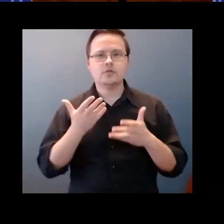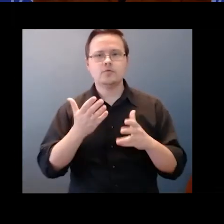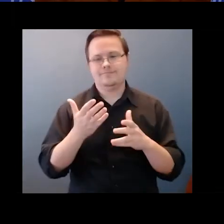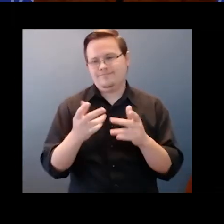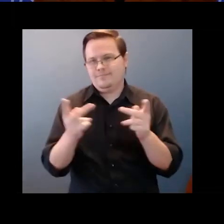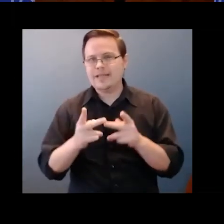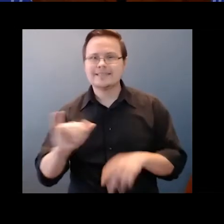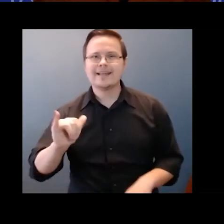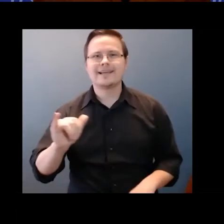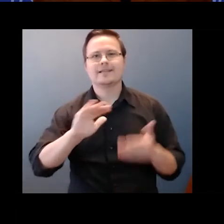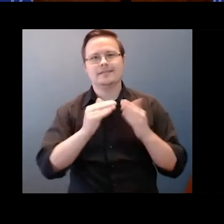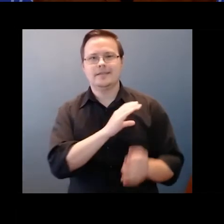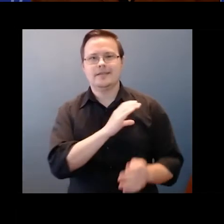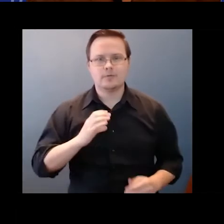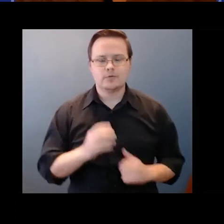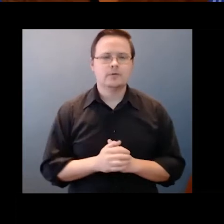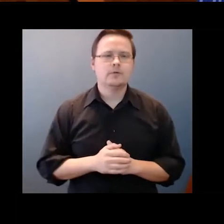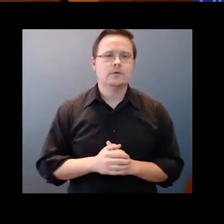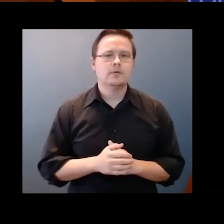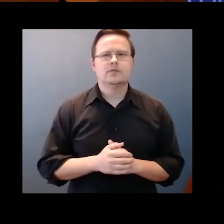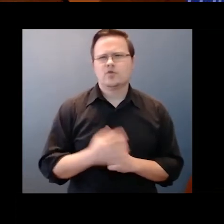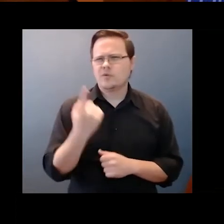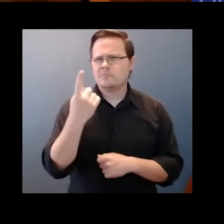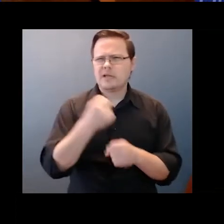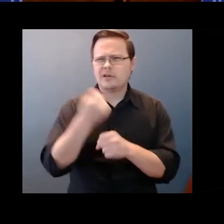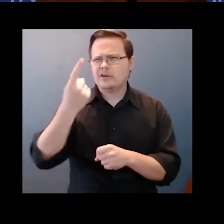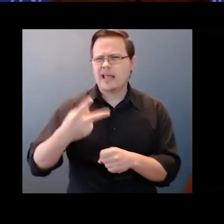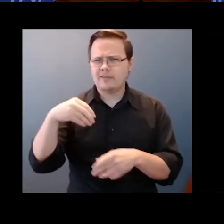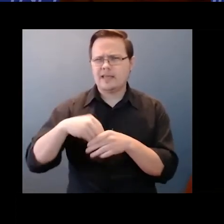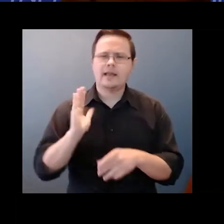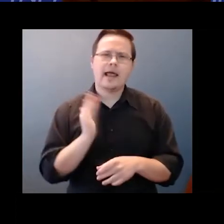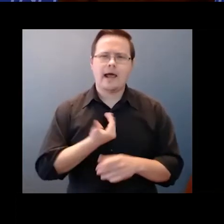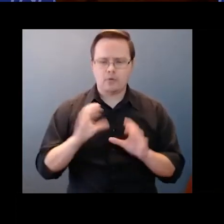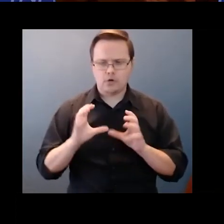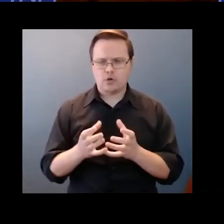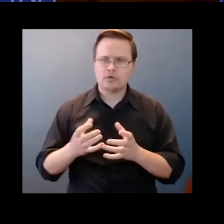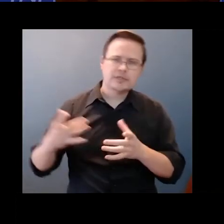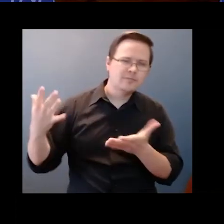And so about a year and a half in our coalition is winning in the sense that we had to